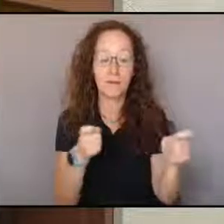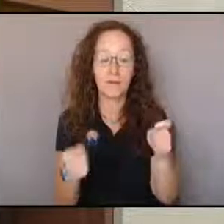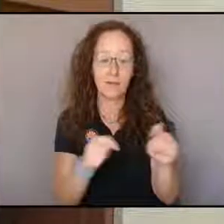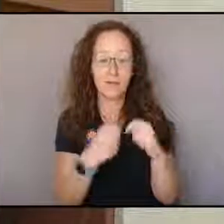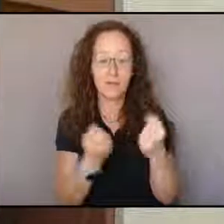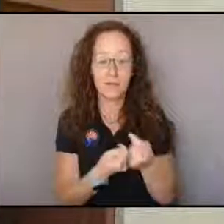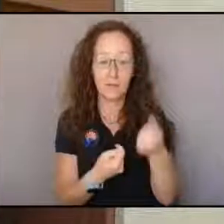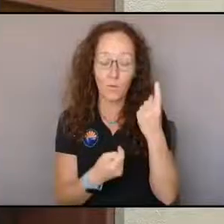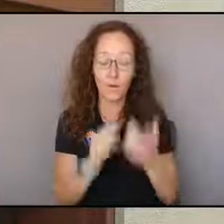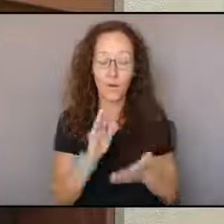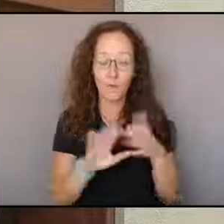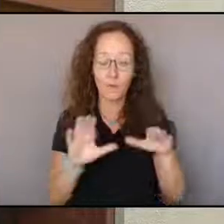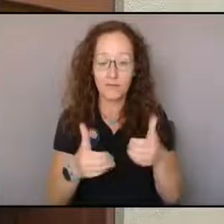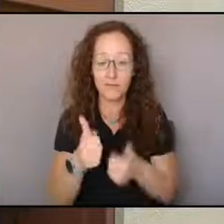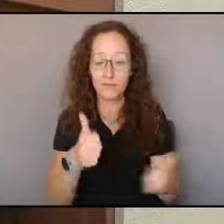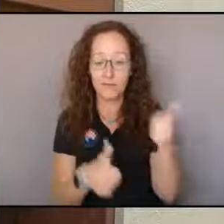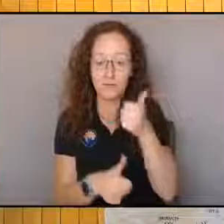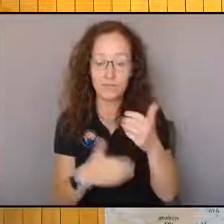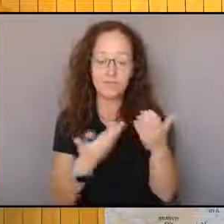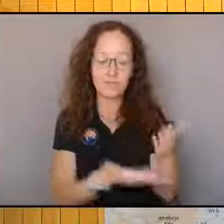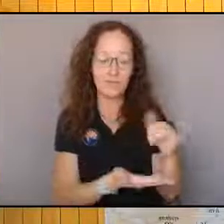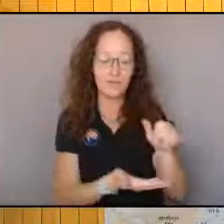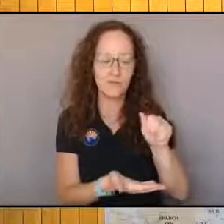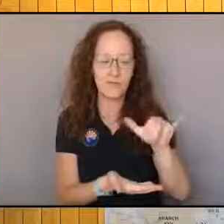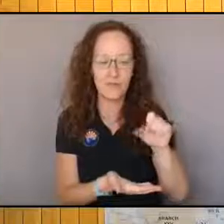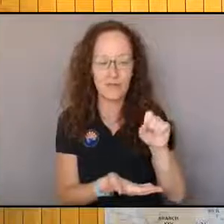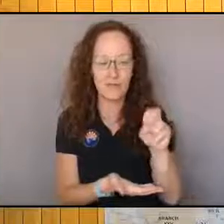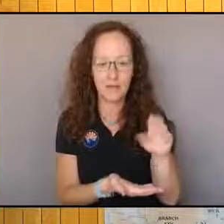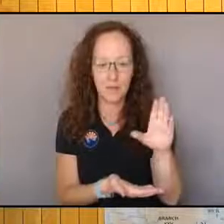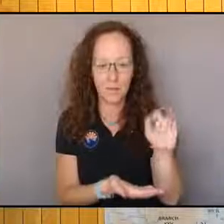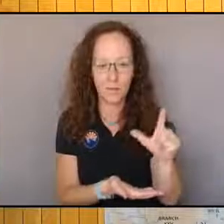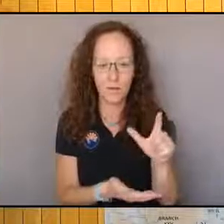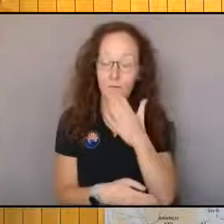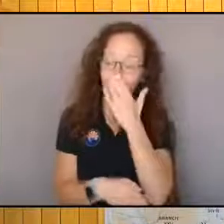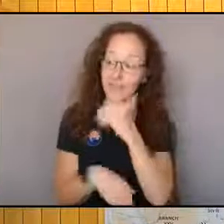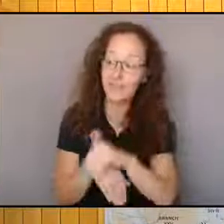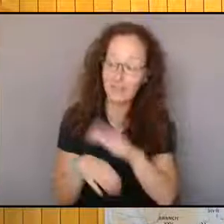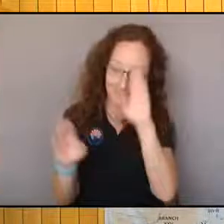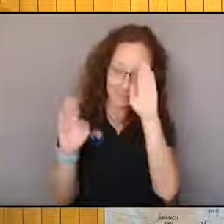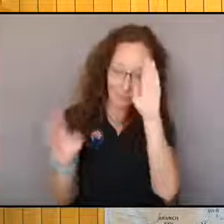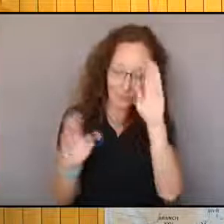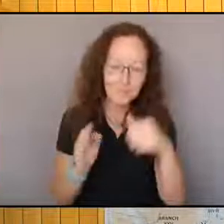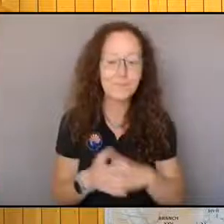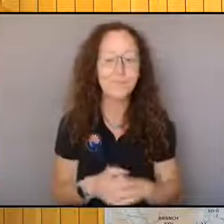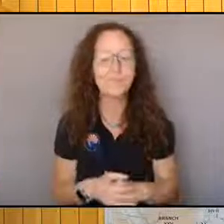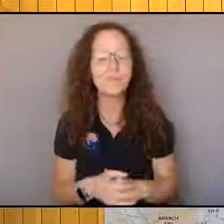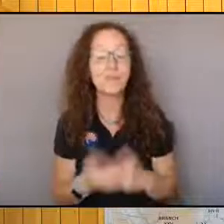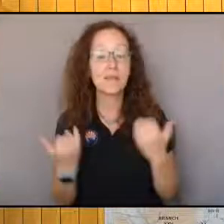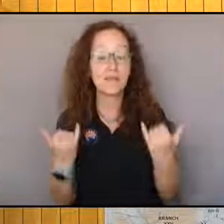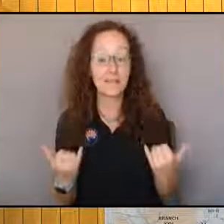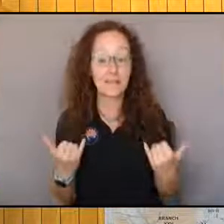MANAGEMENT TEAM 1, OPERATIONS SECTION CHIEF JAYSON COIL. HI, GOOD EVENING.